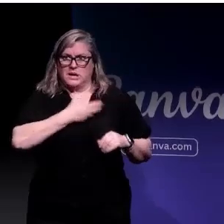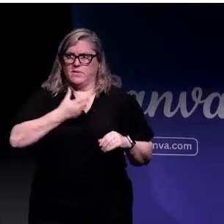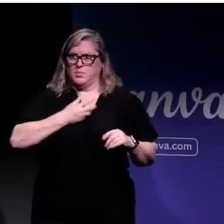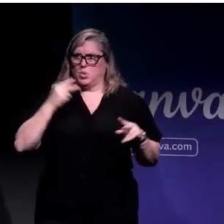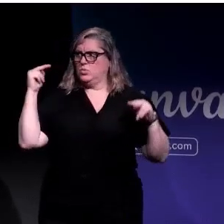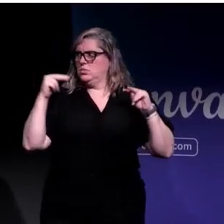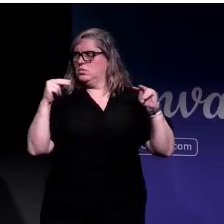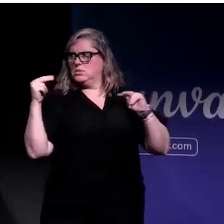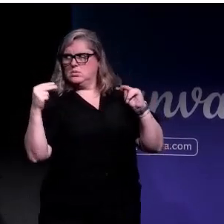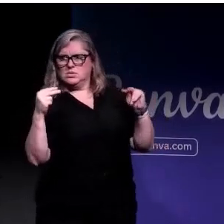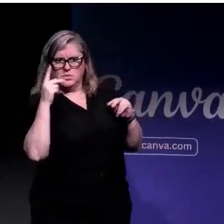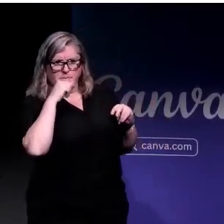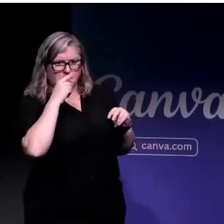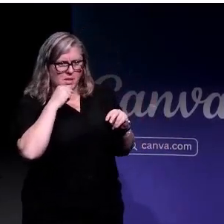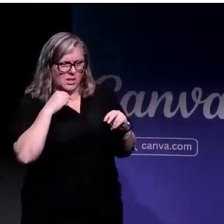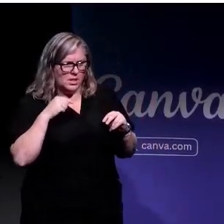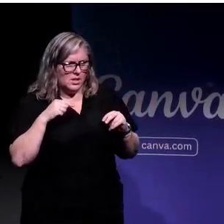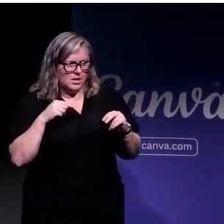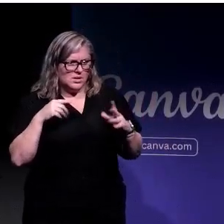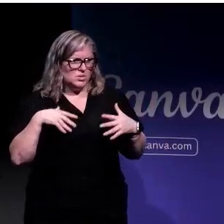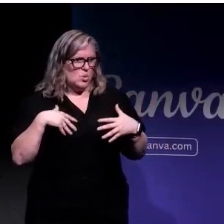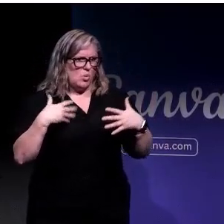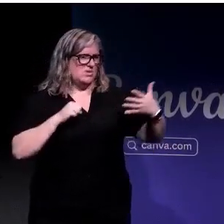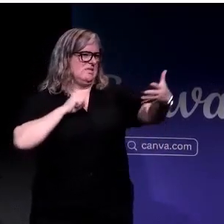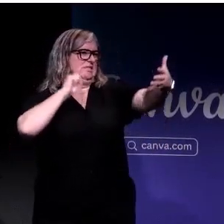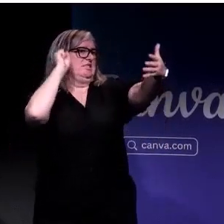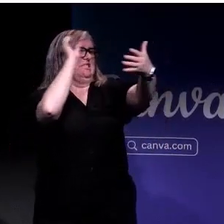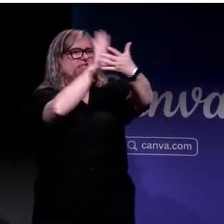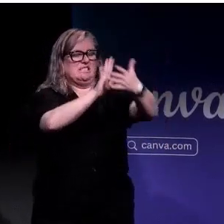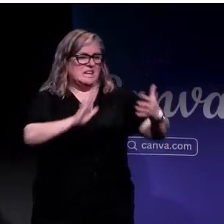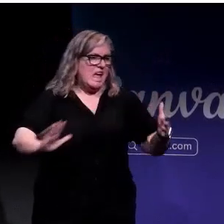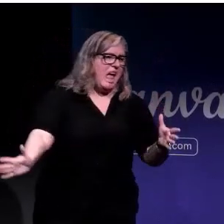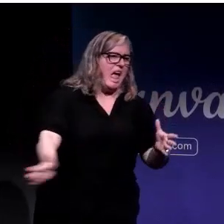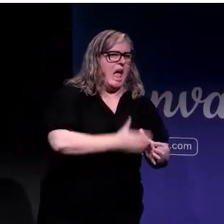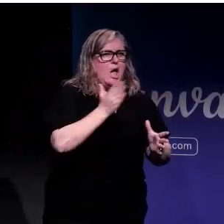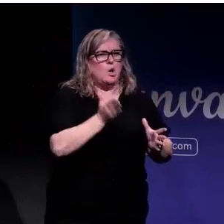So we probably don't want to splash alcohol and other drug support, you know,